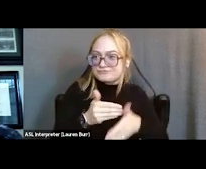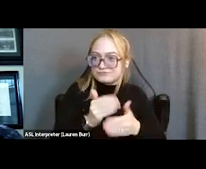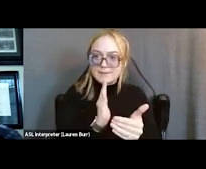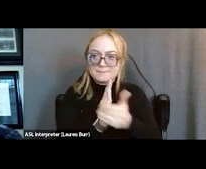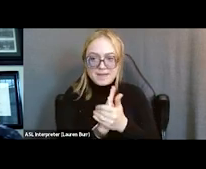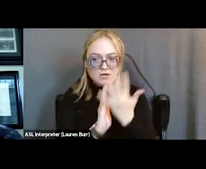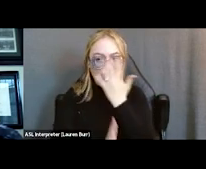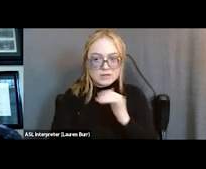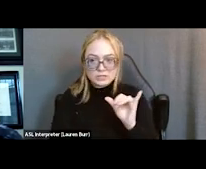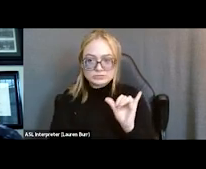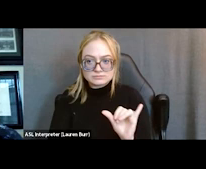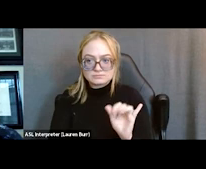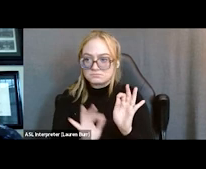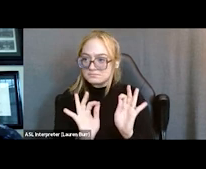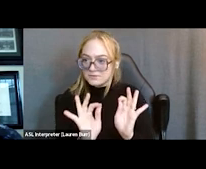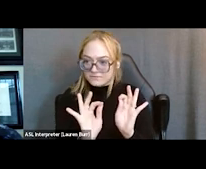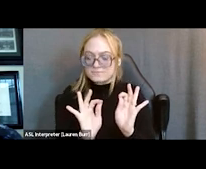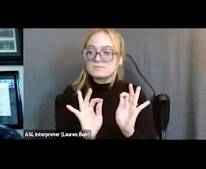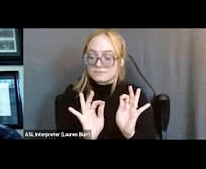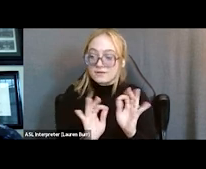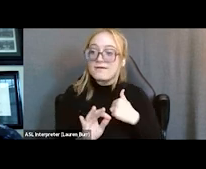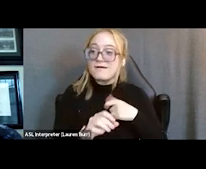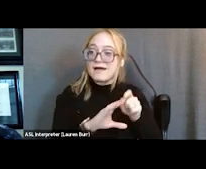then what I do is I send an email to the local field office